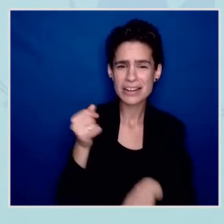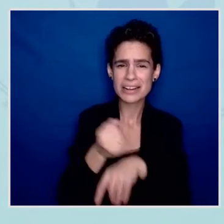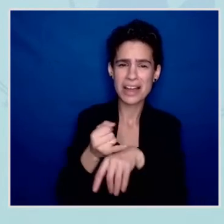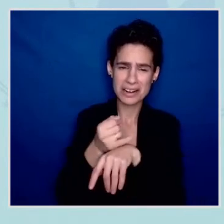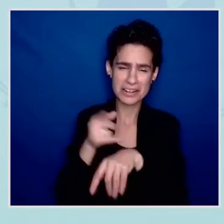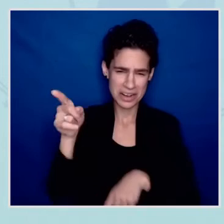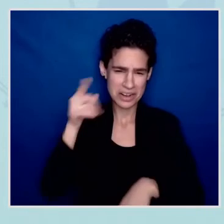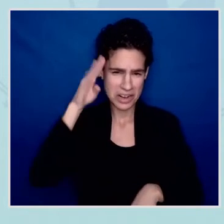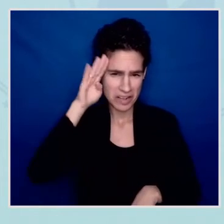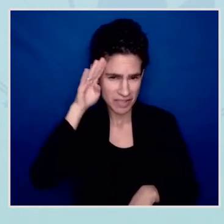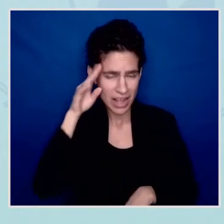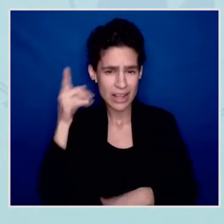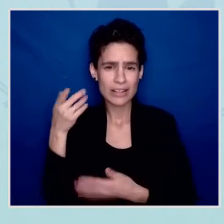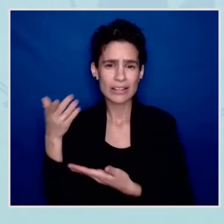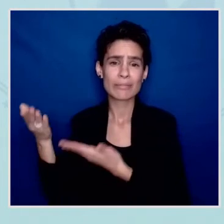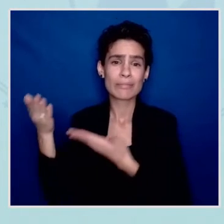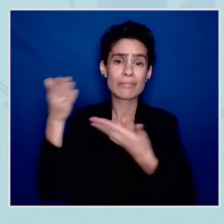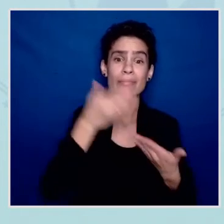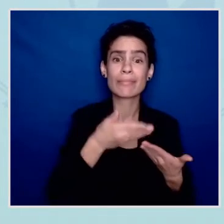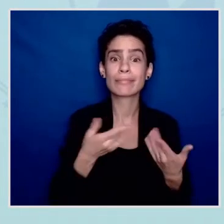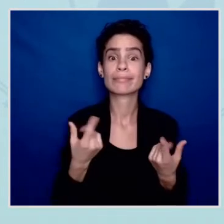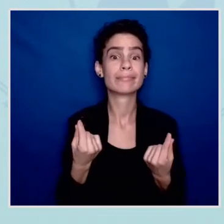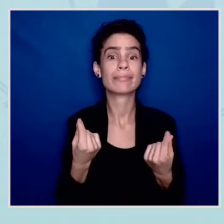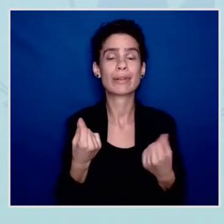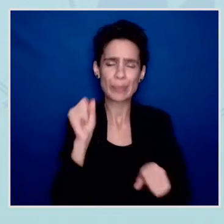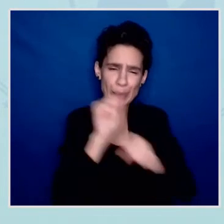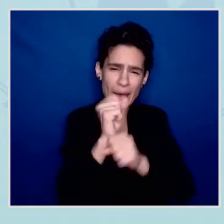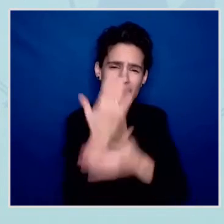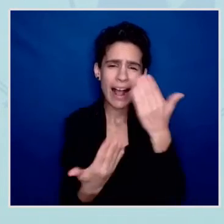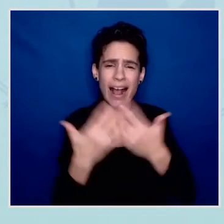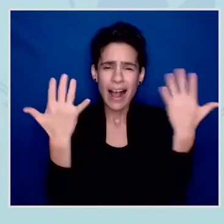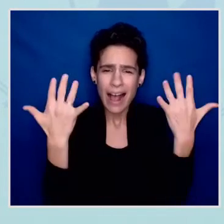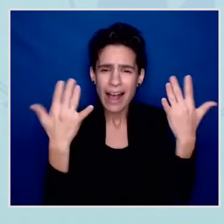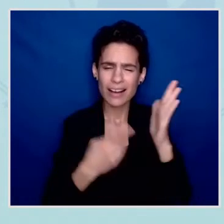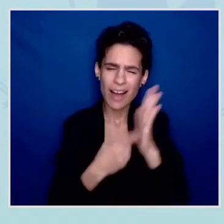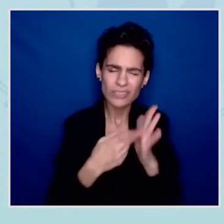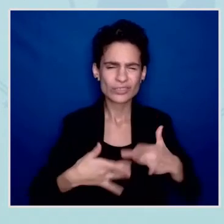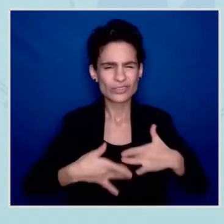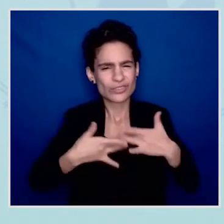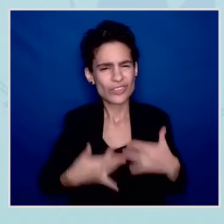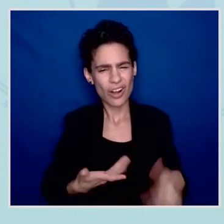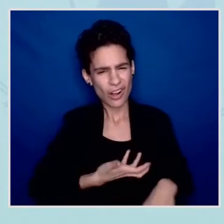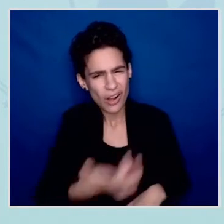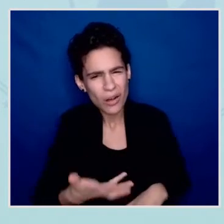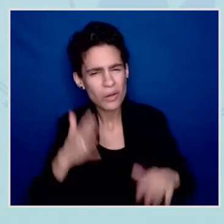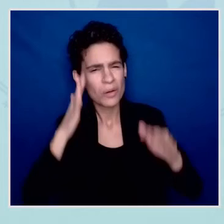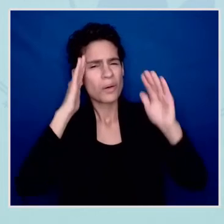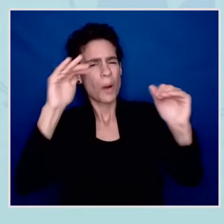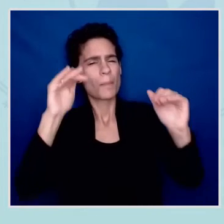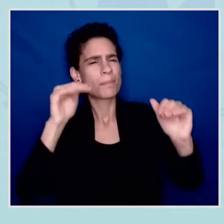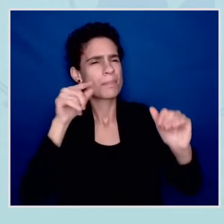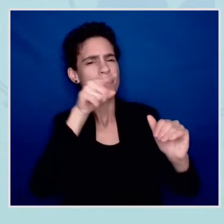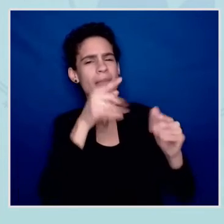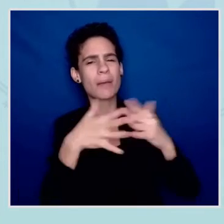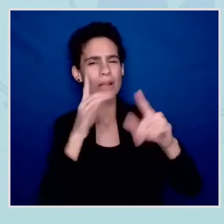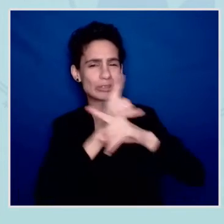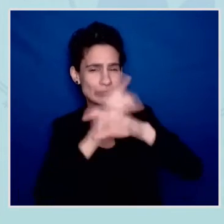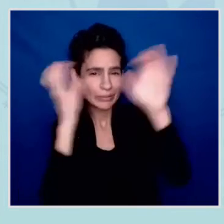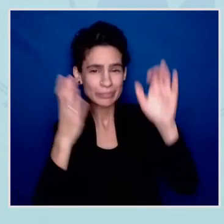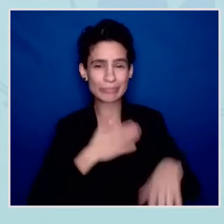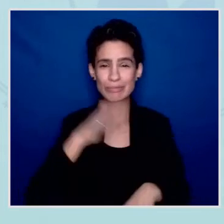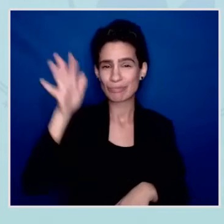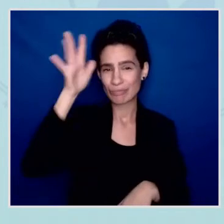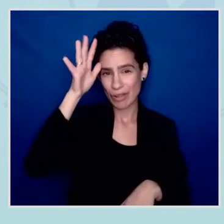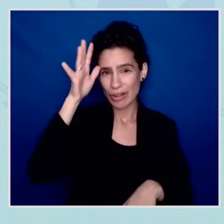FATHER CAME TO THIS COUNTRY AS